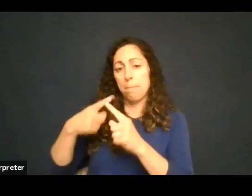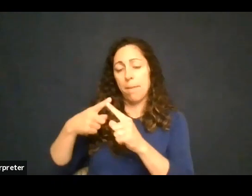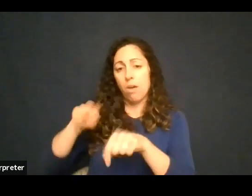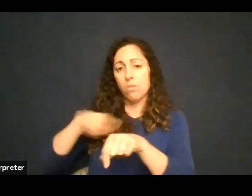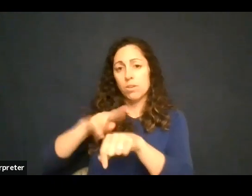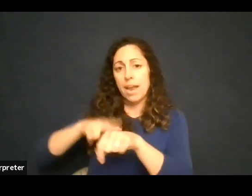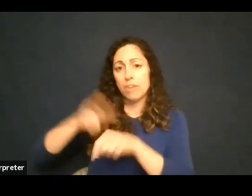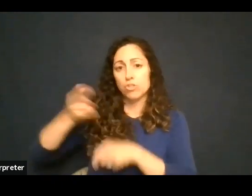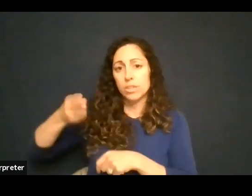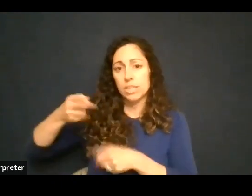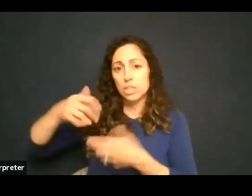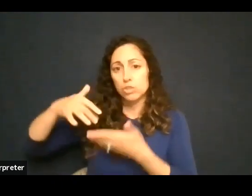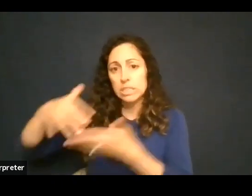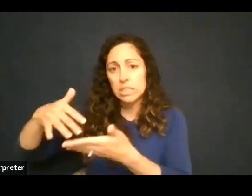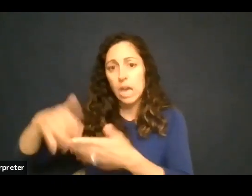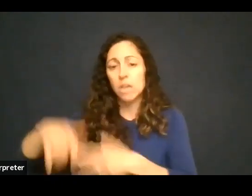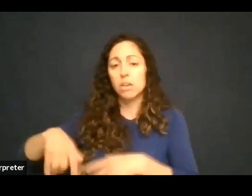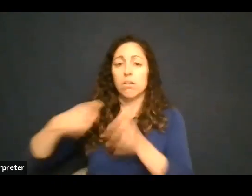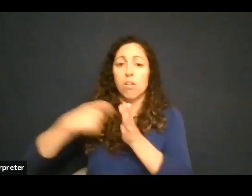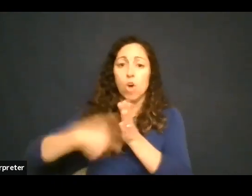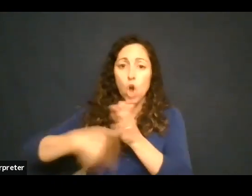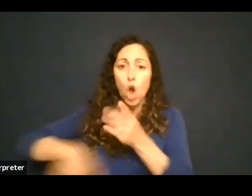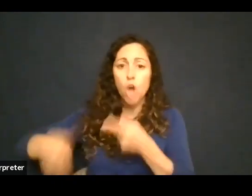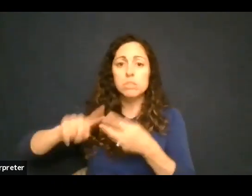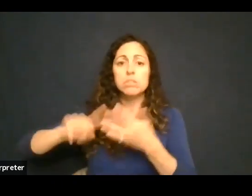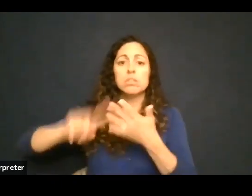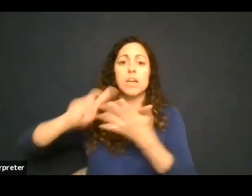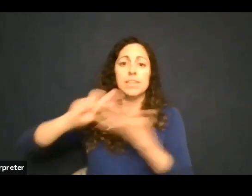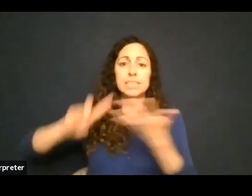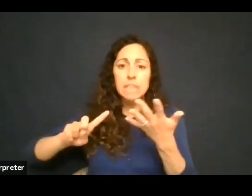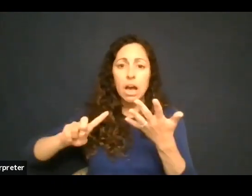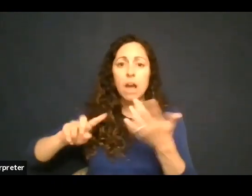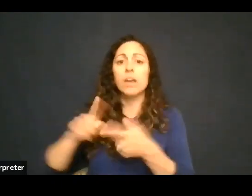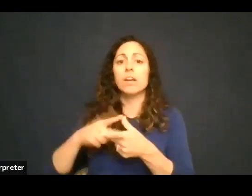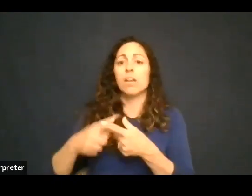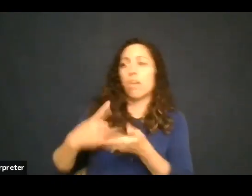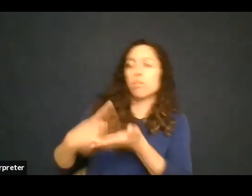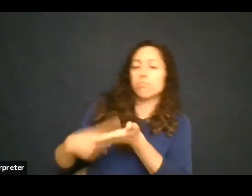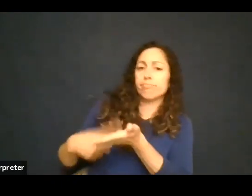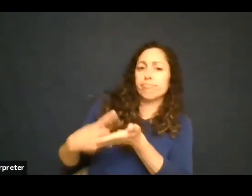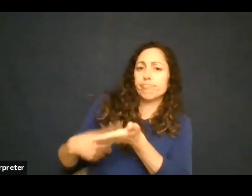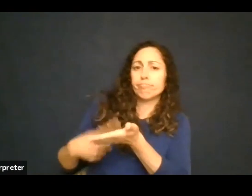and also, explore ways that we may be able to do that in partnership